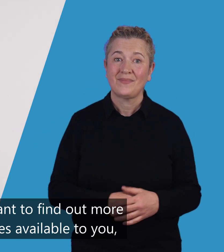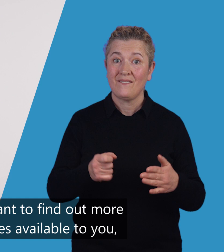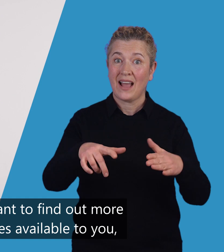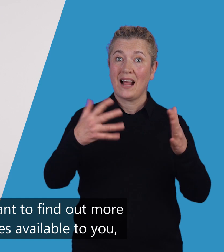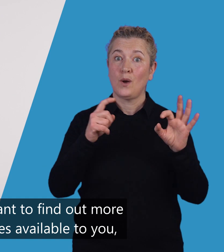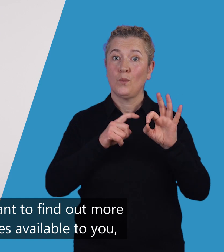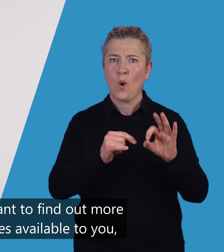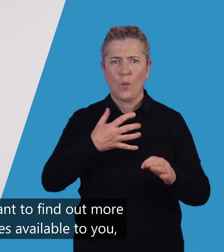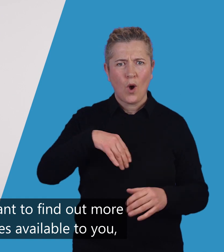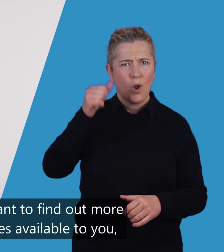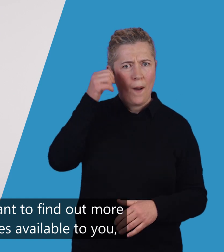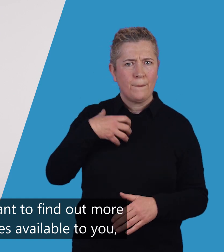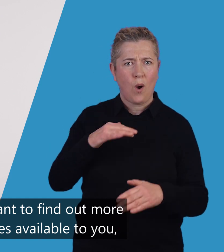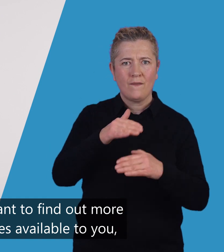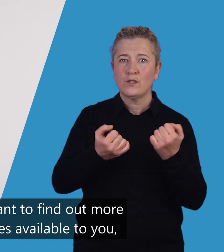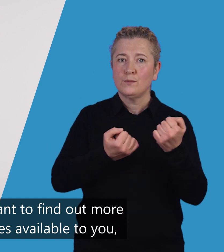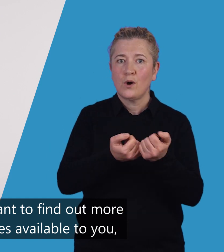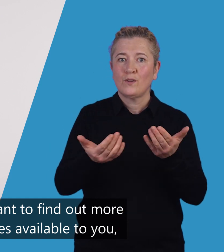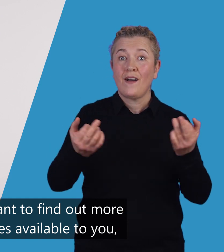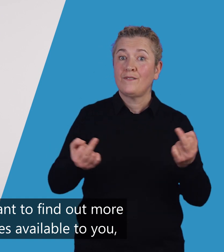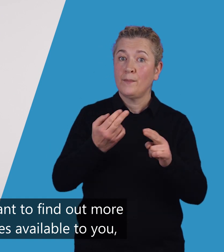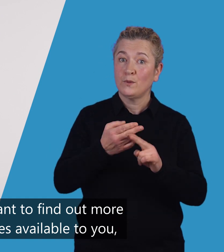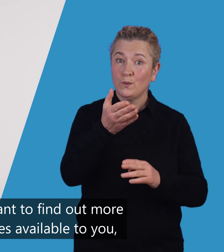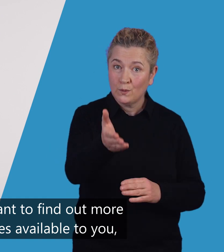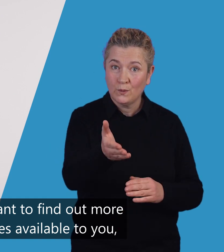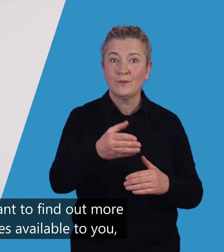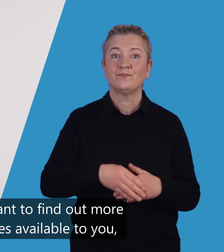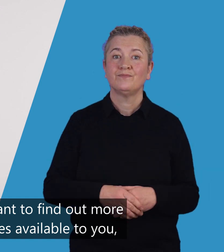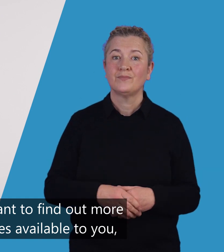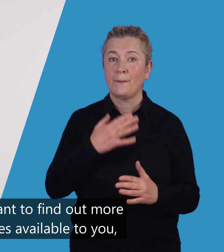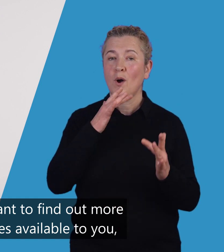If you have any questions or want to find out more about the supports and services available to you,